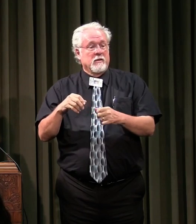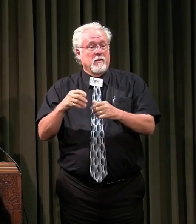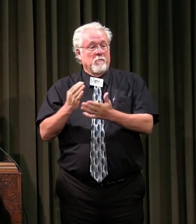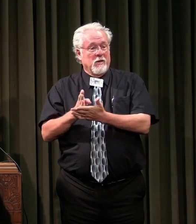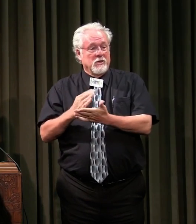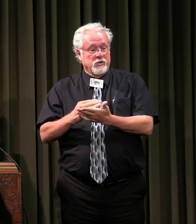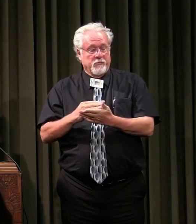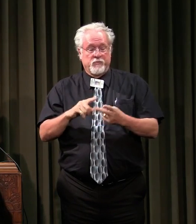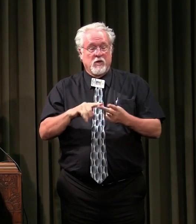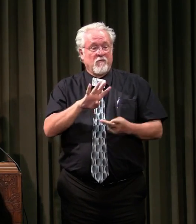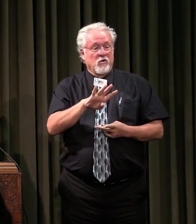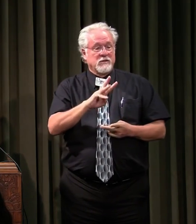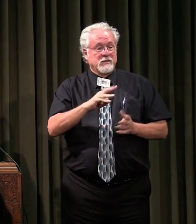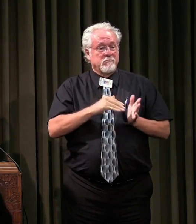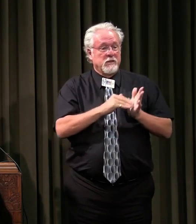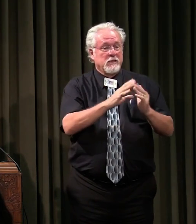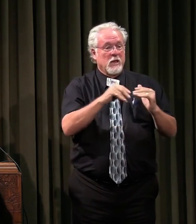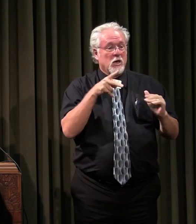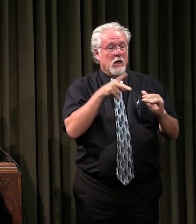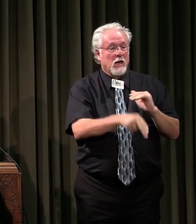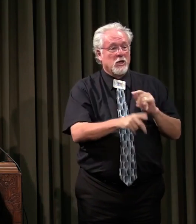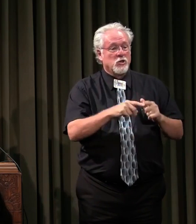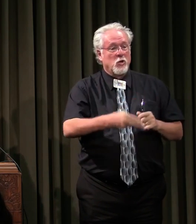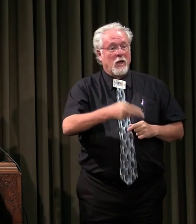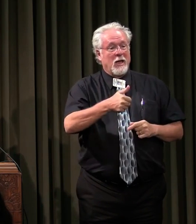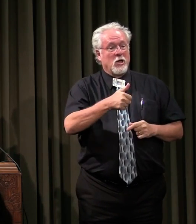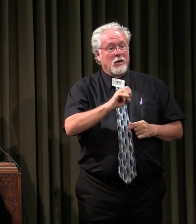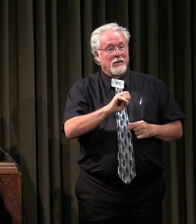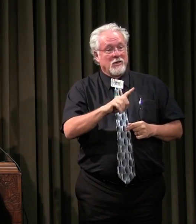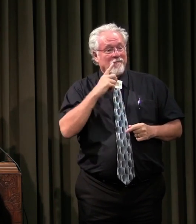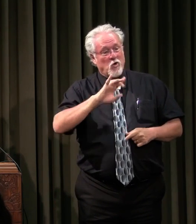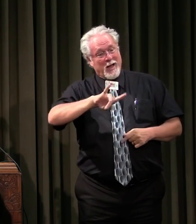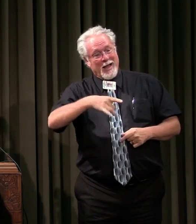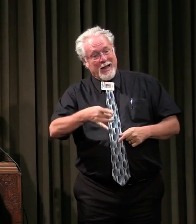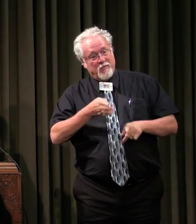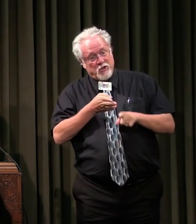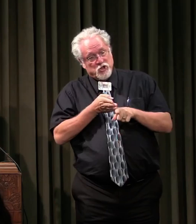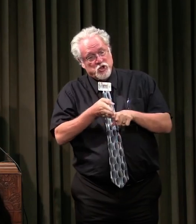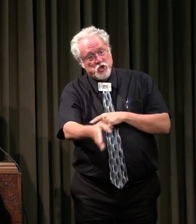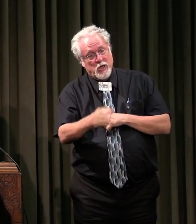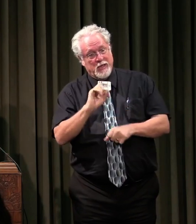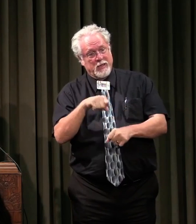higher education for the eighth straight year cuts to higher education